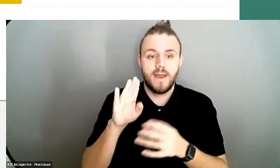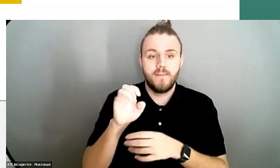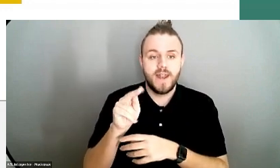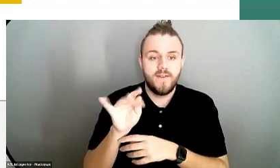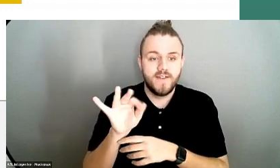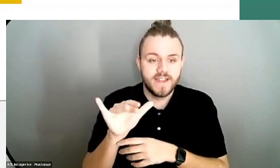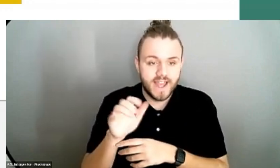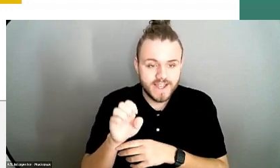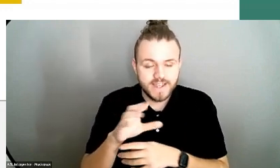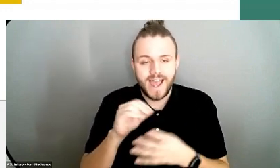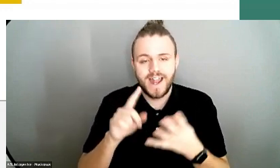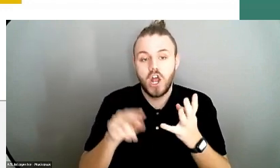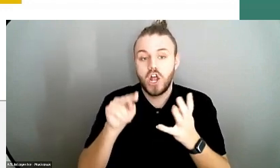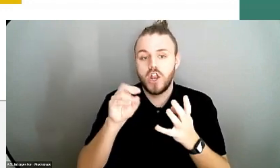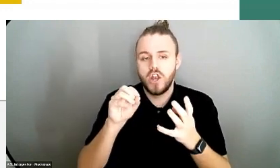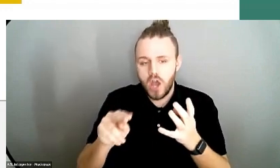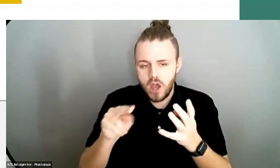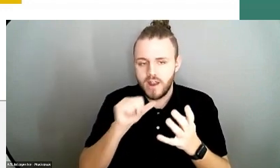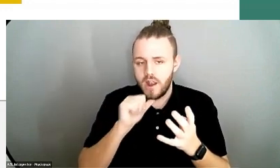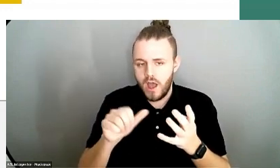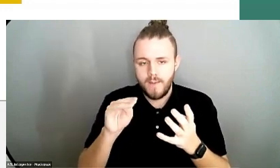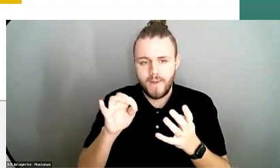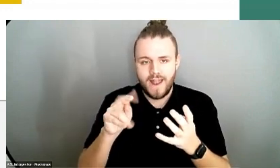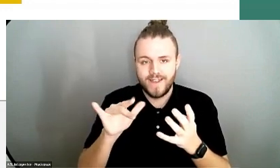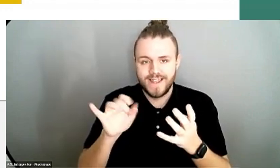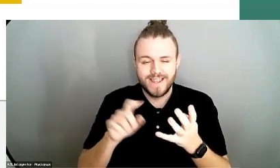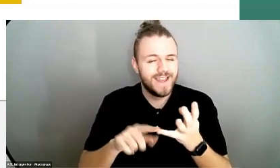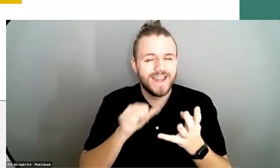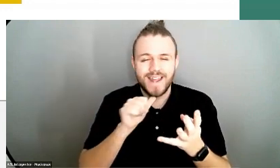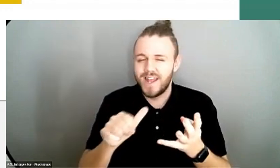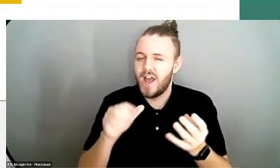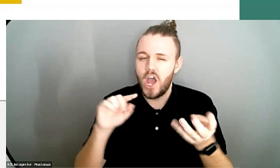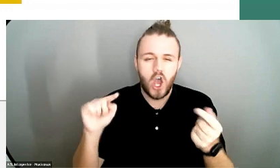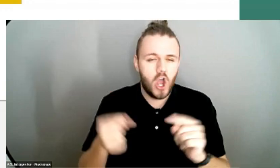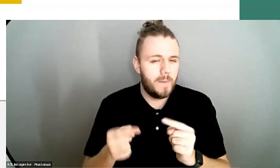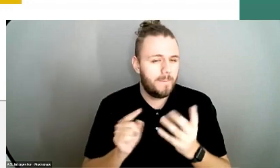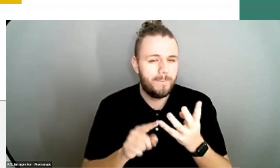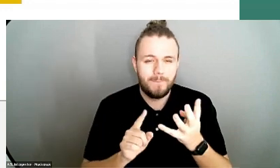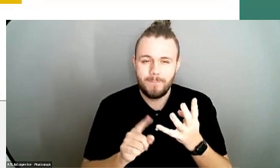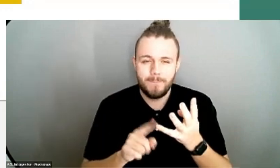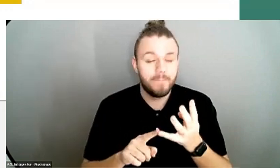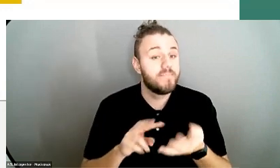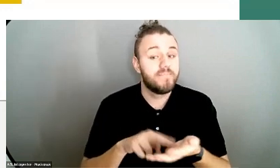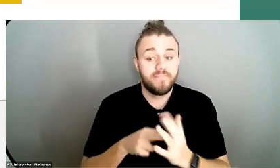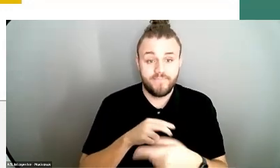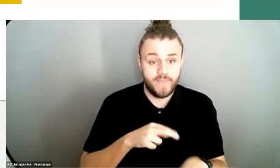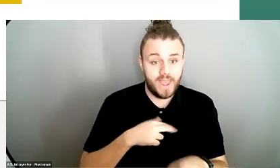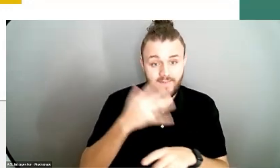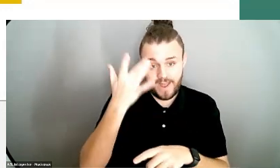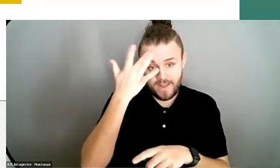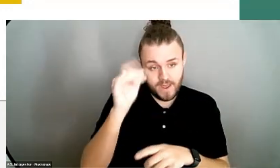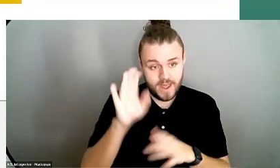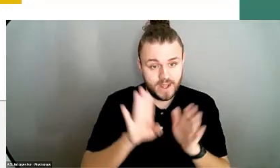Nonmaleficence meaning do no harm. So particularly for our patients with intellectual and developmental disability,